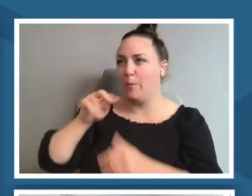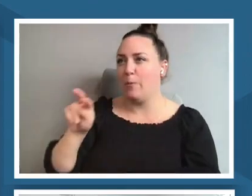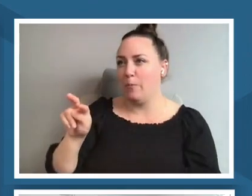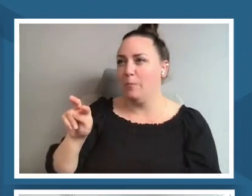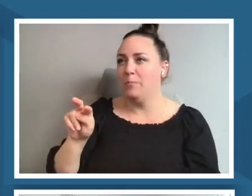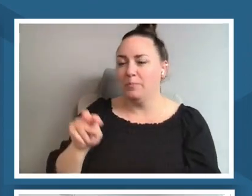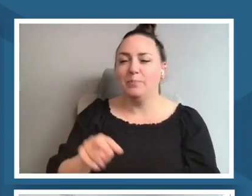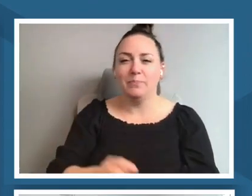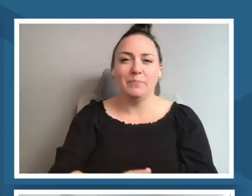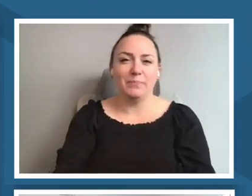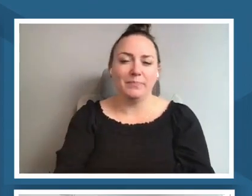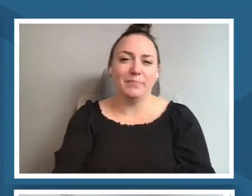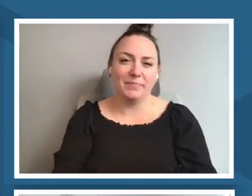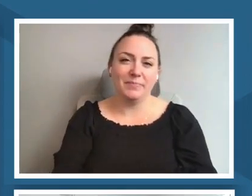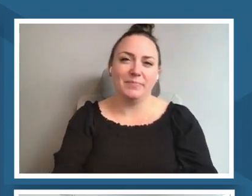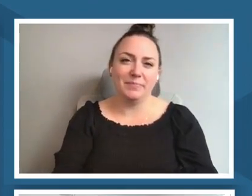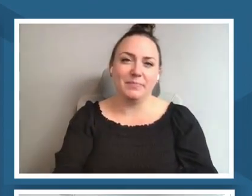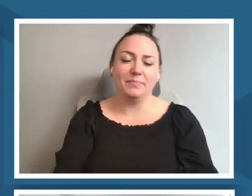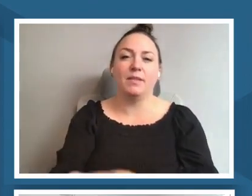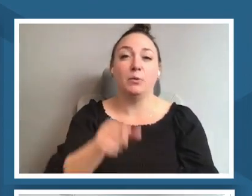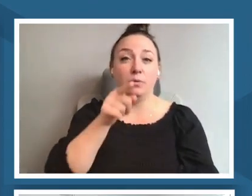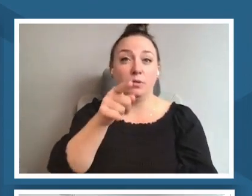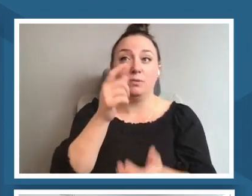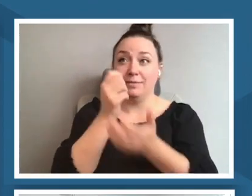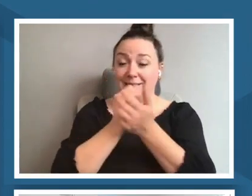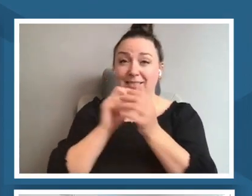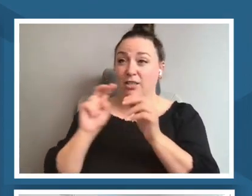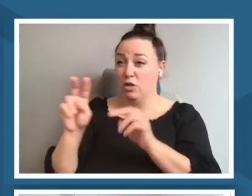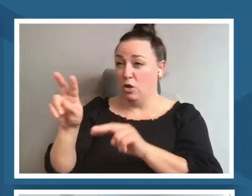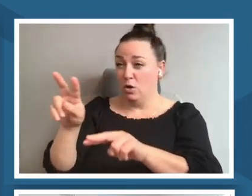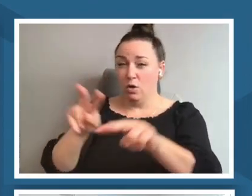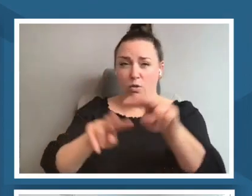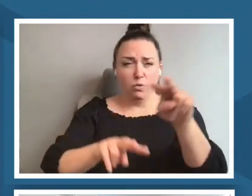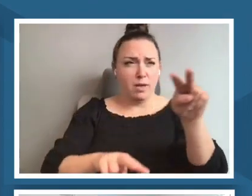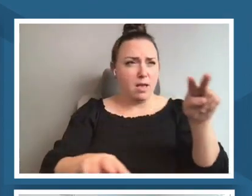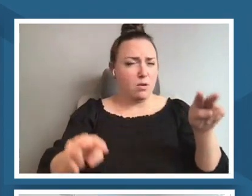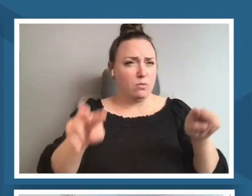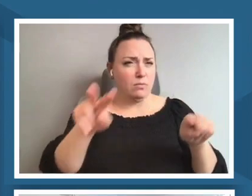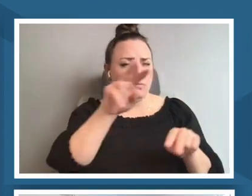and as you look around again